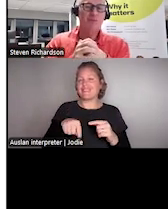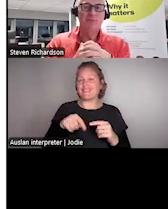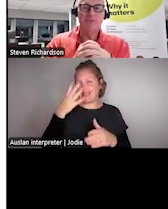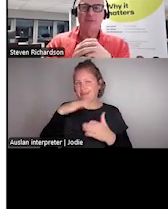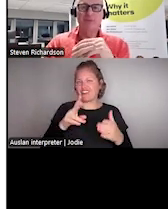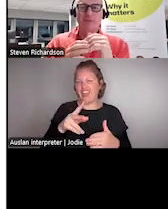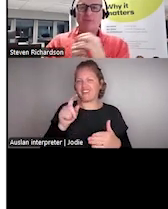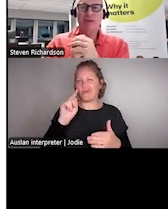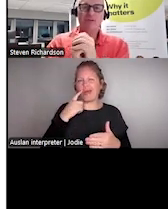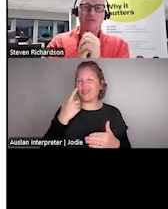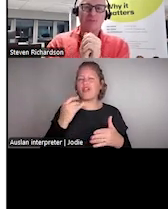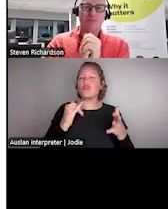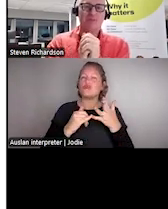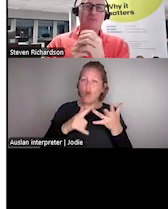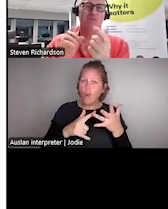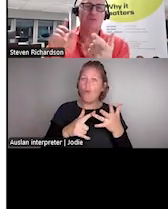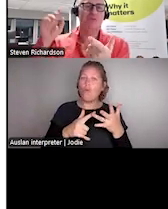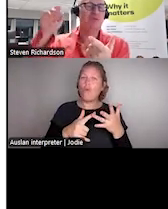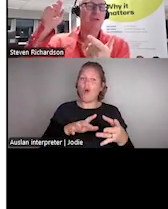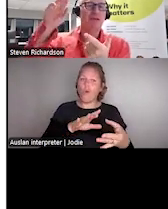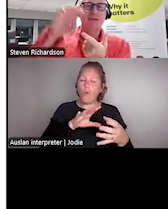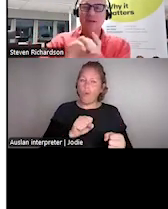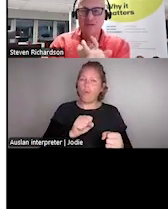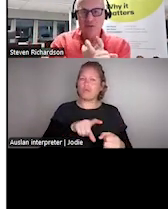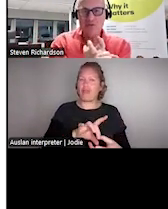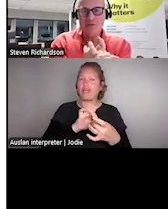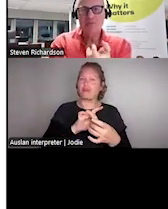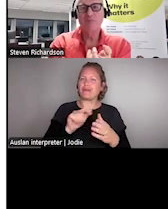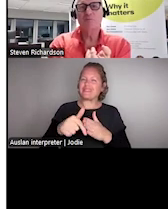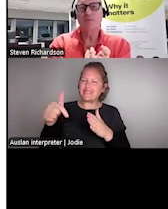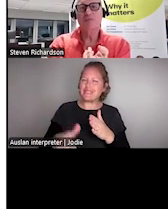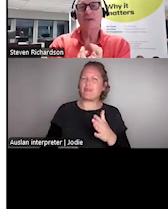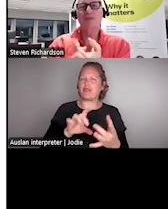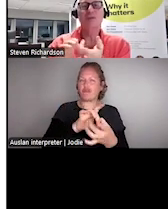to build those relationships and deepen them. You want to keep donors informed with updates.